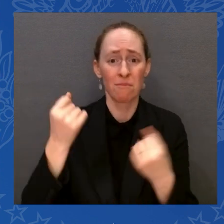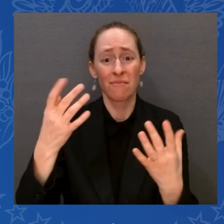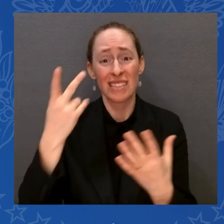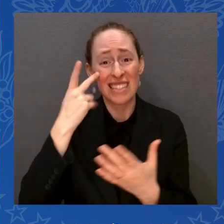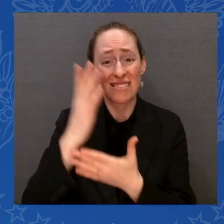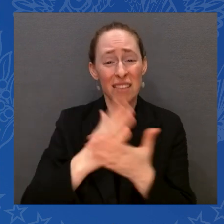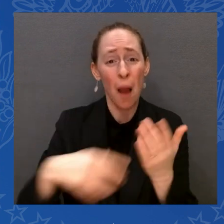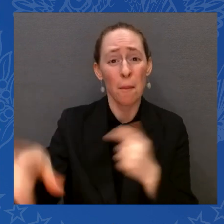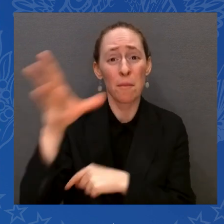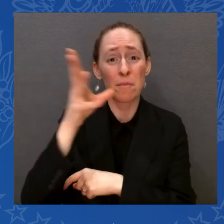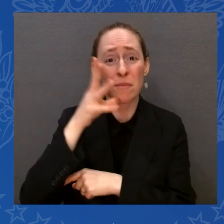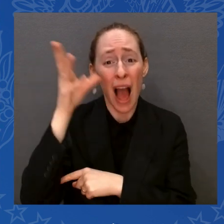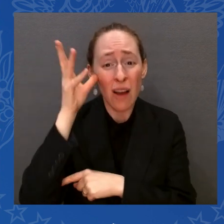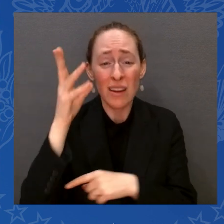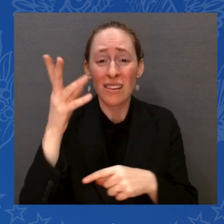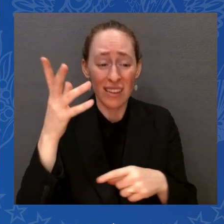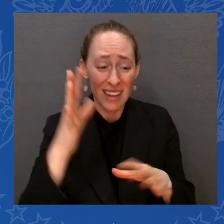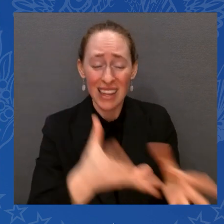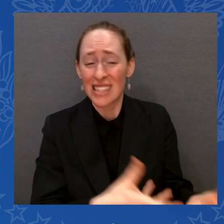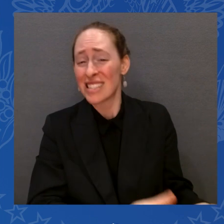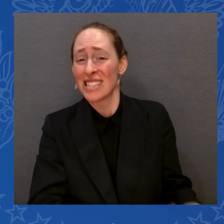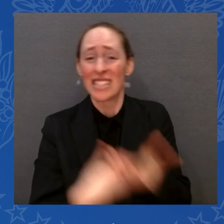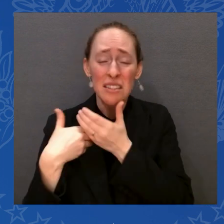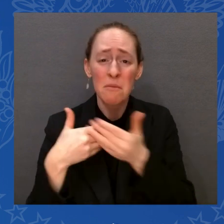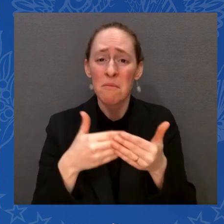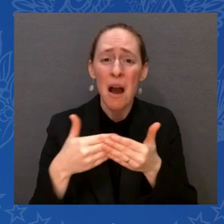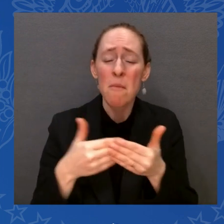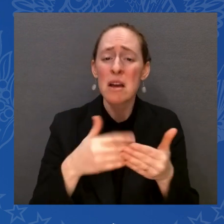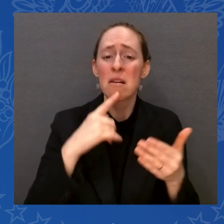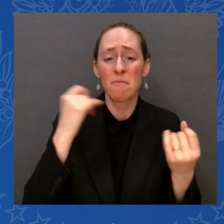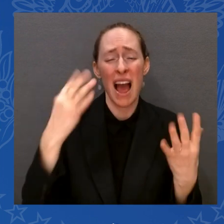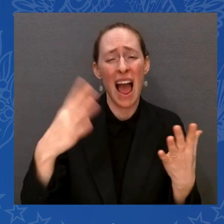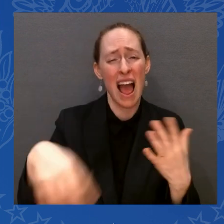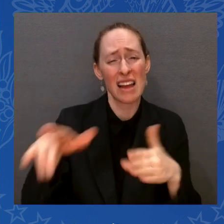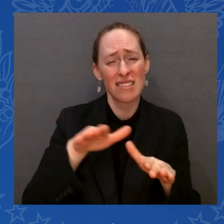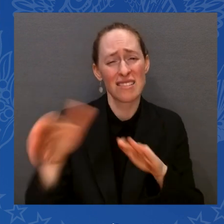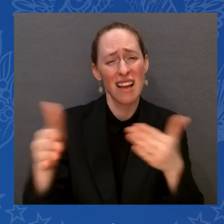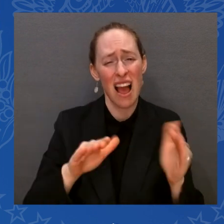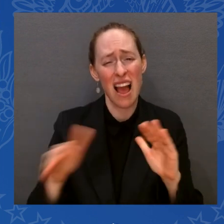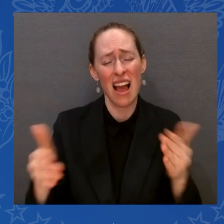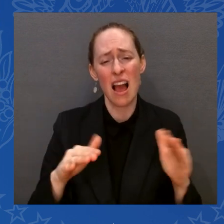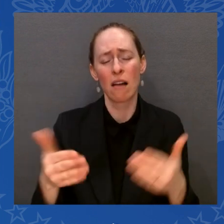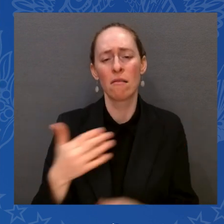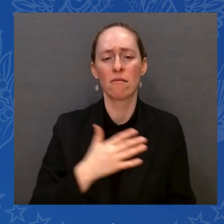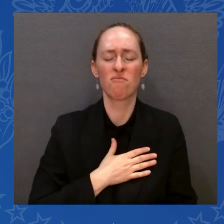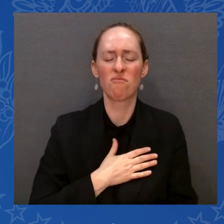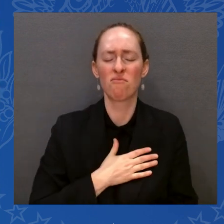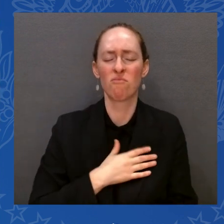So many people dying. And our thoughts are also with the survivors who've been torn apart by this tragedy.